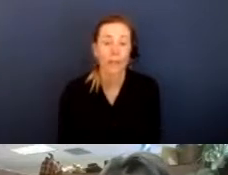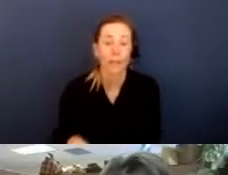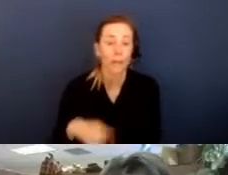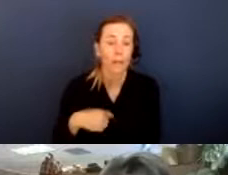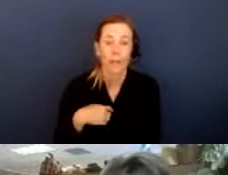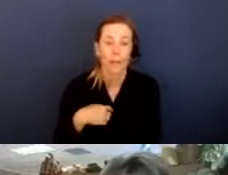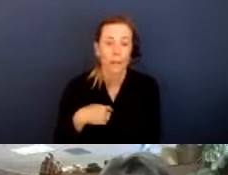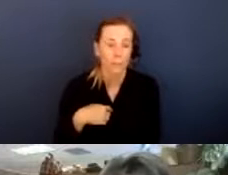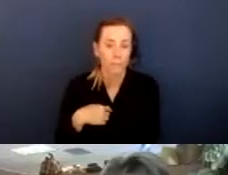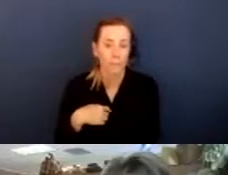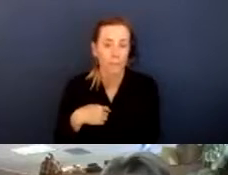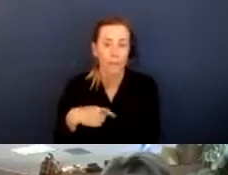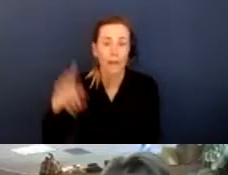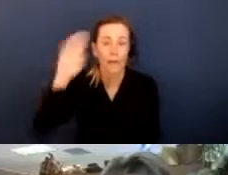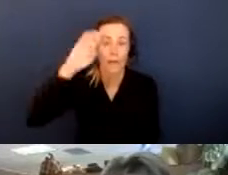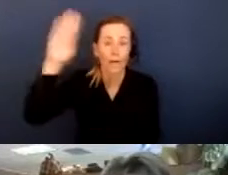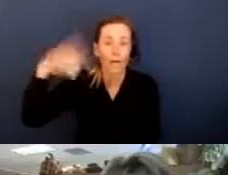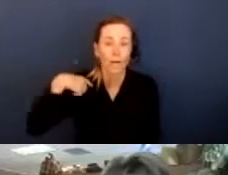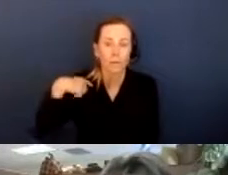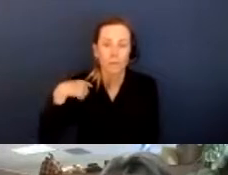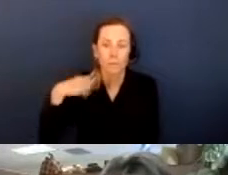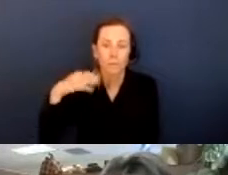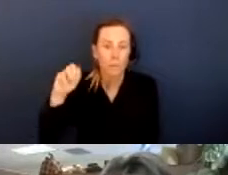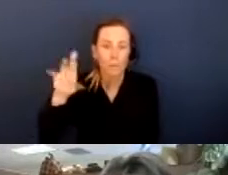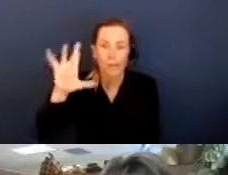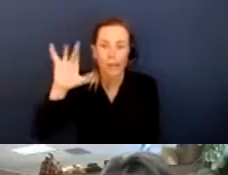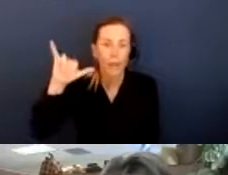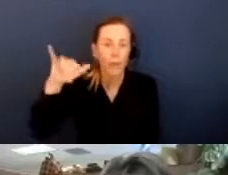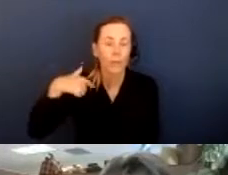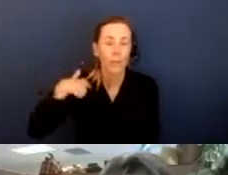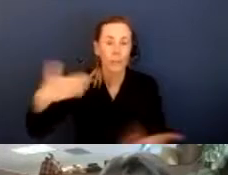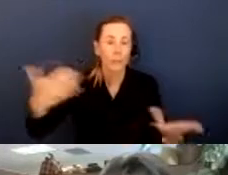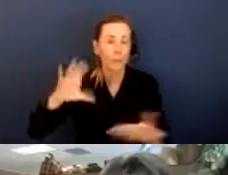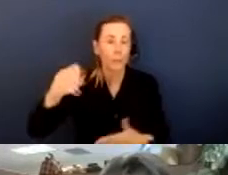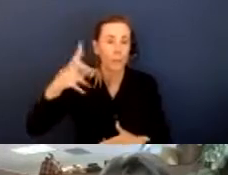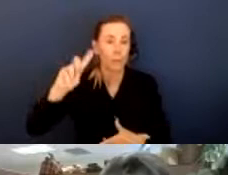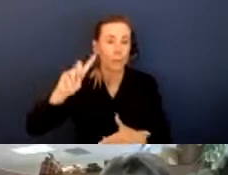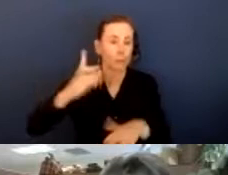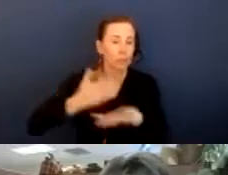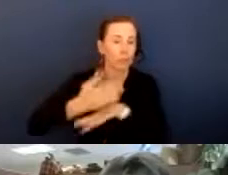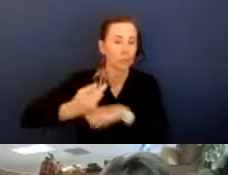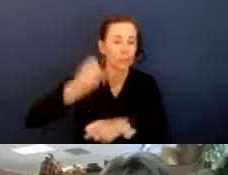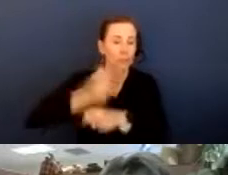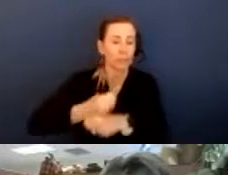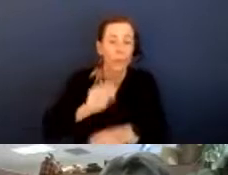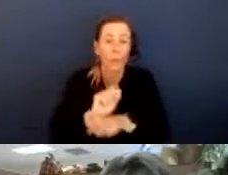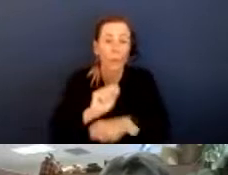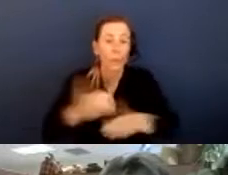Mary: Hi! Hi! I am Mary. I have been with COPD for about a year now.